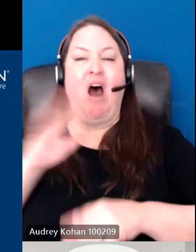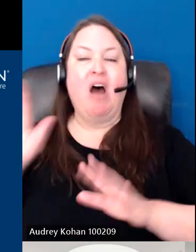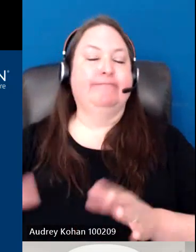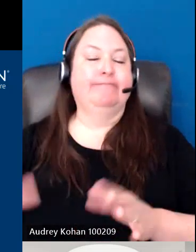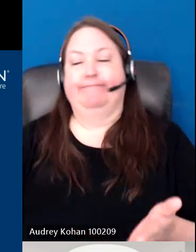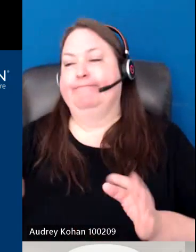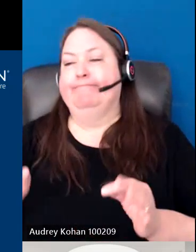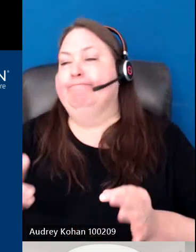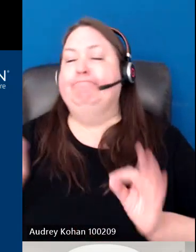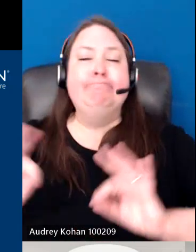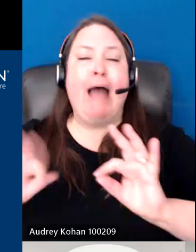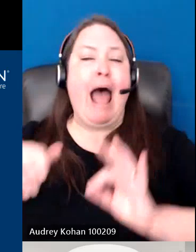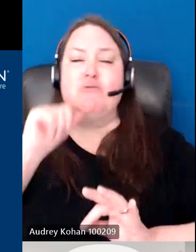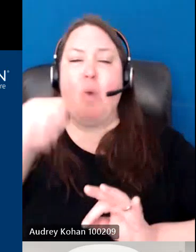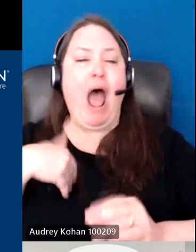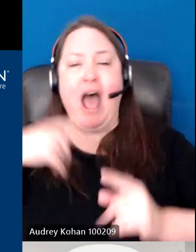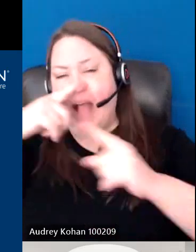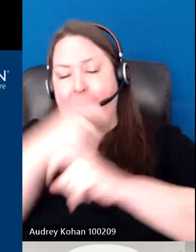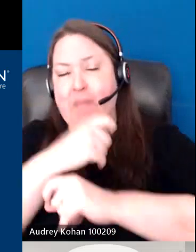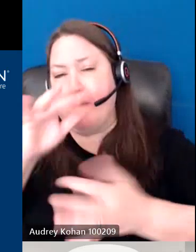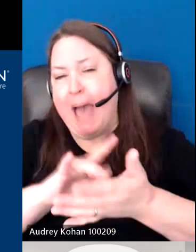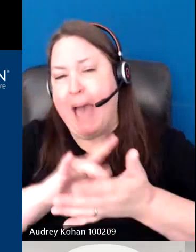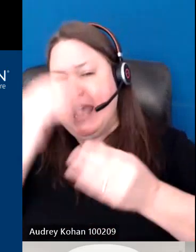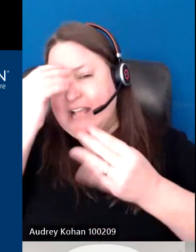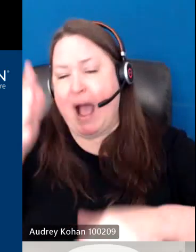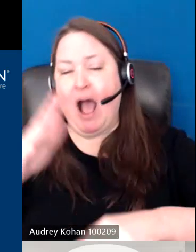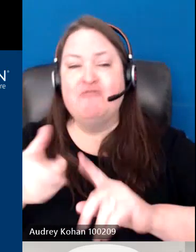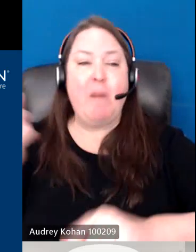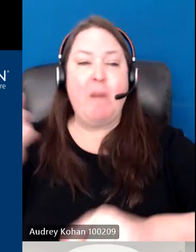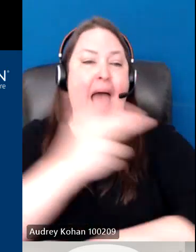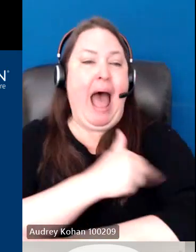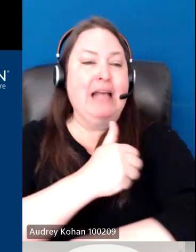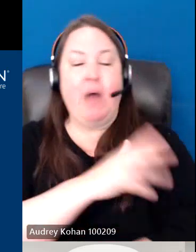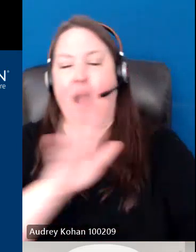any complex medical information on websites from the hospital I beg to differ I've been